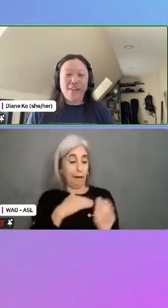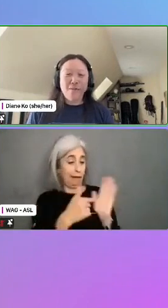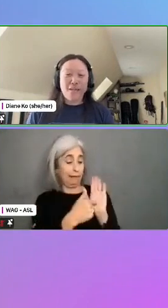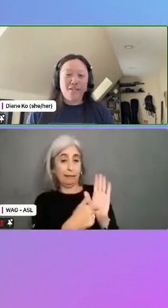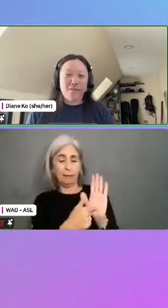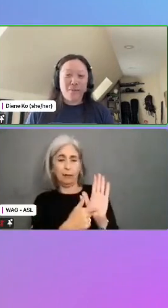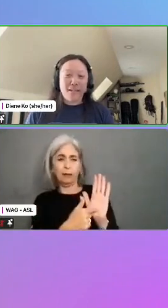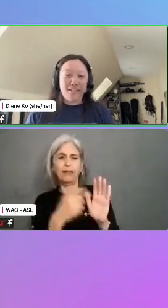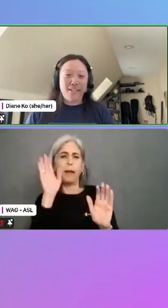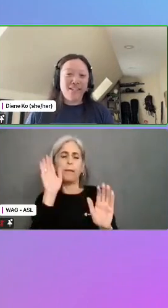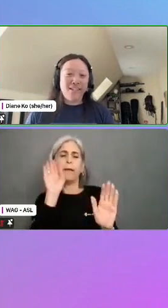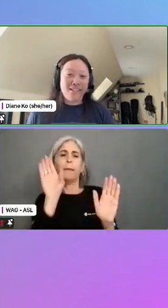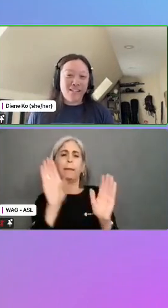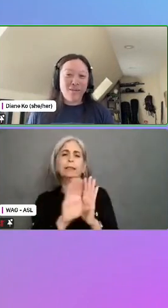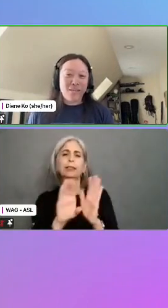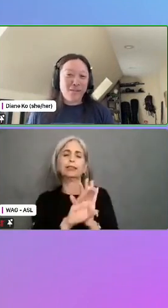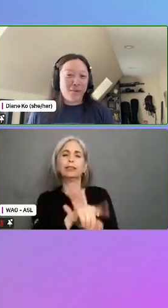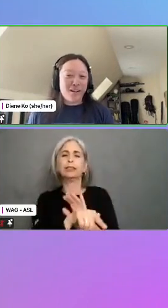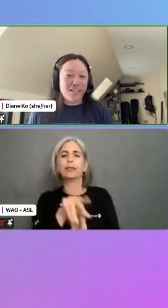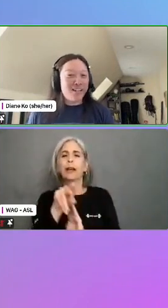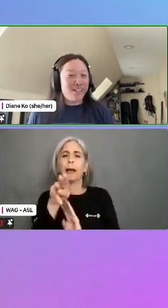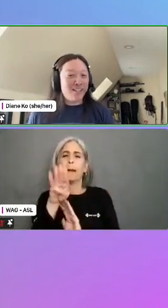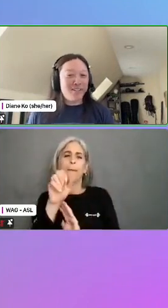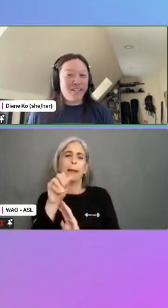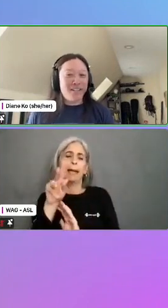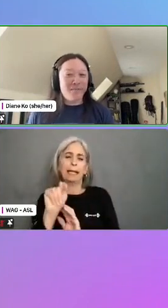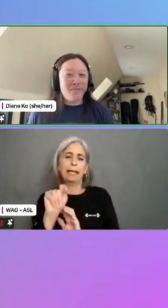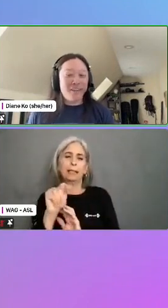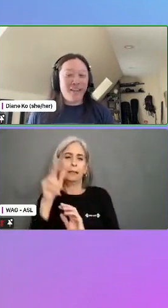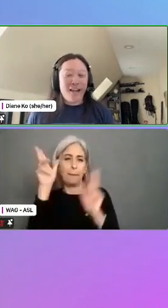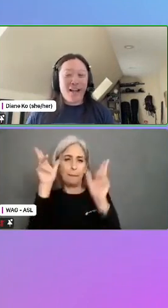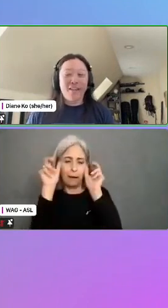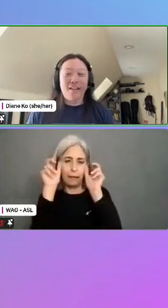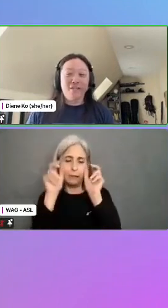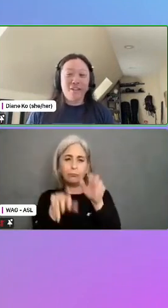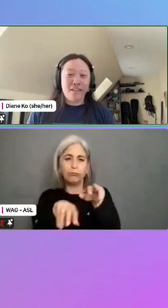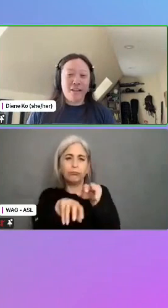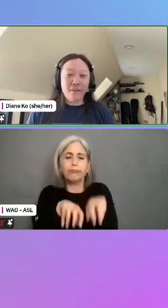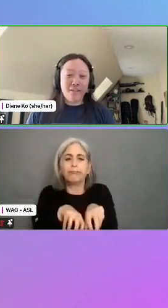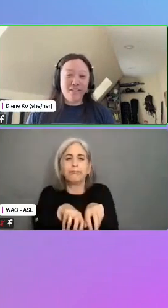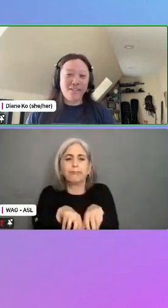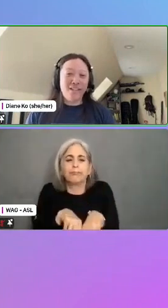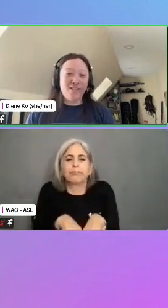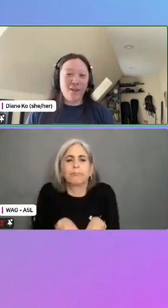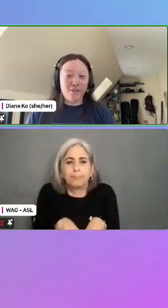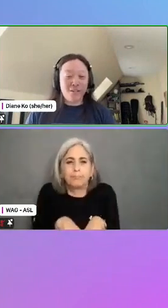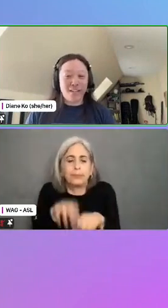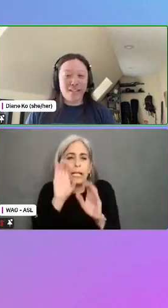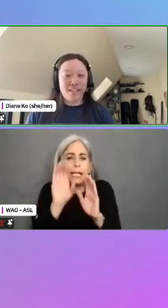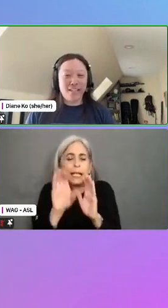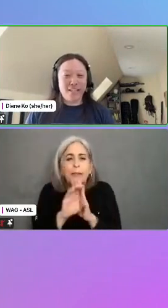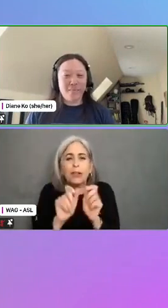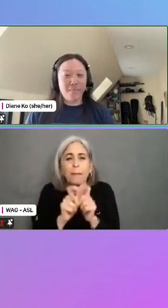input field component. Now that the sign of form component has a ref to the username input Dom element,